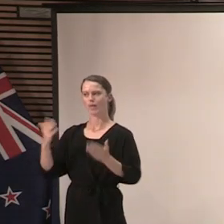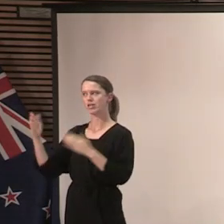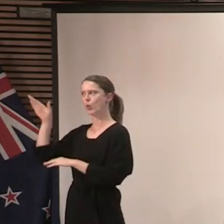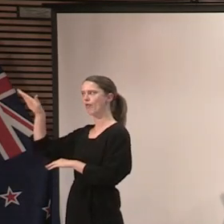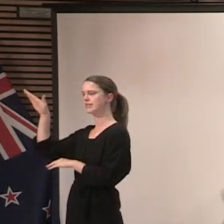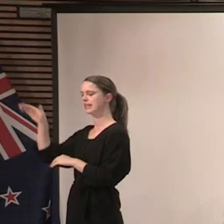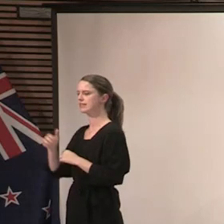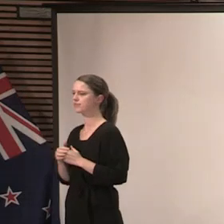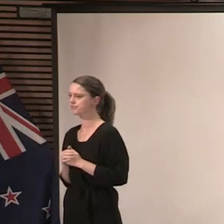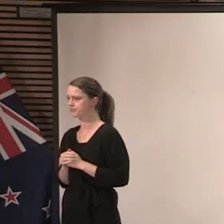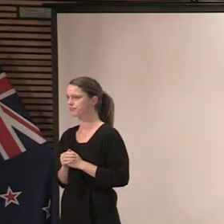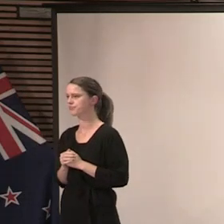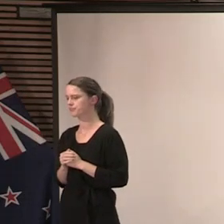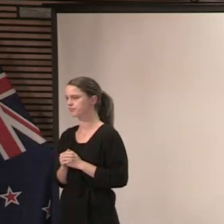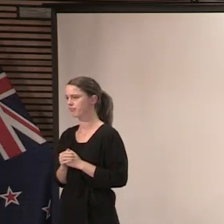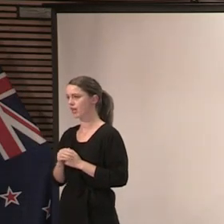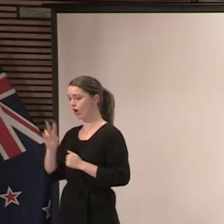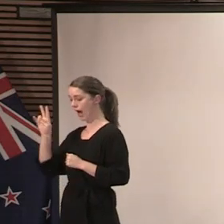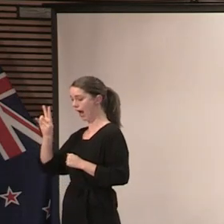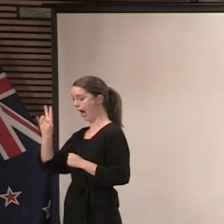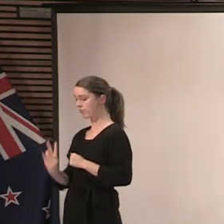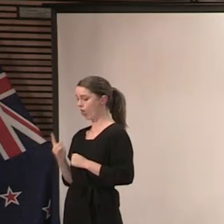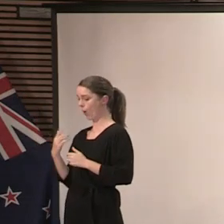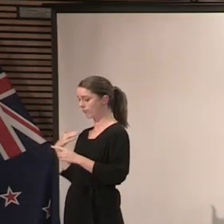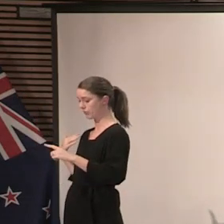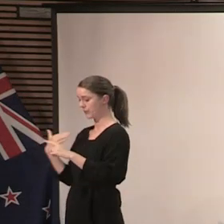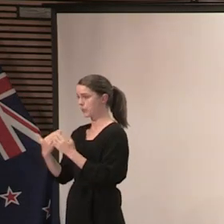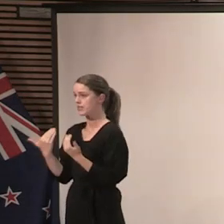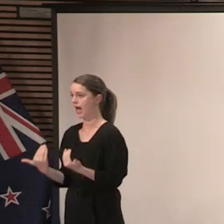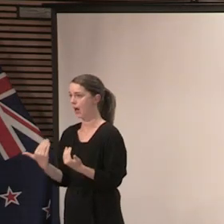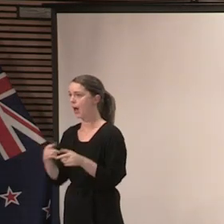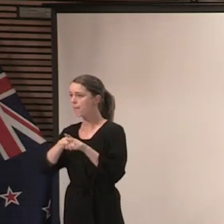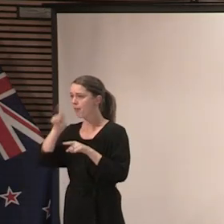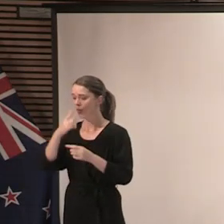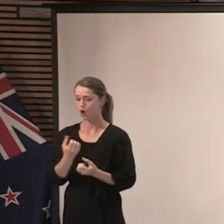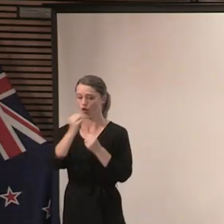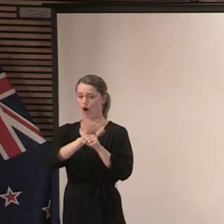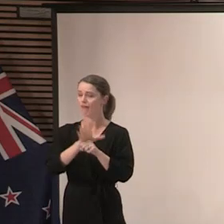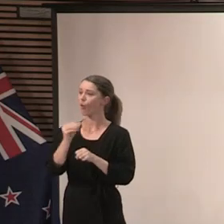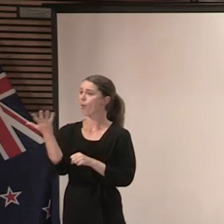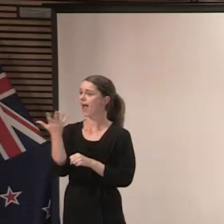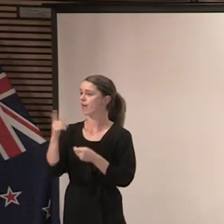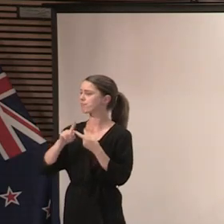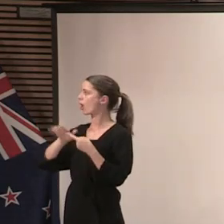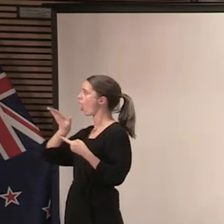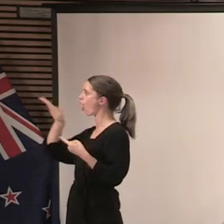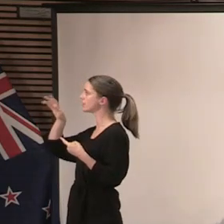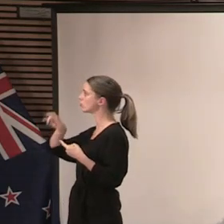world. Nearly every case